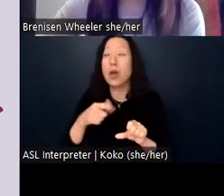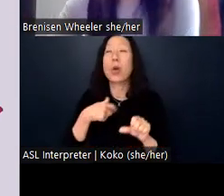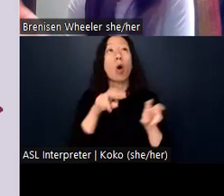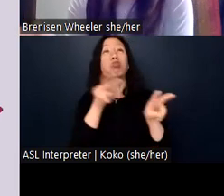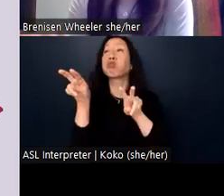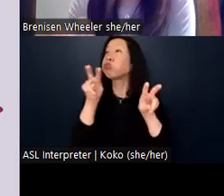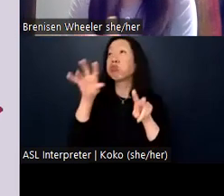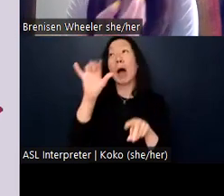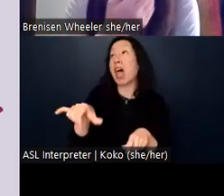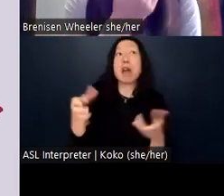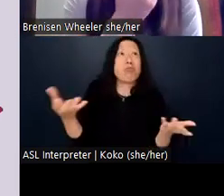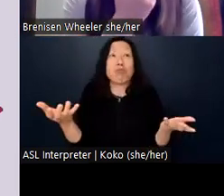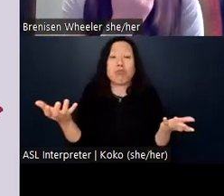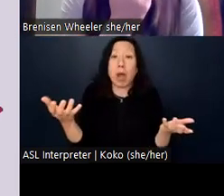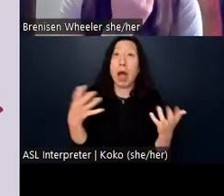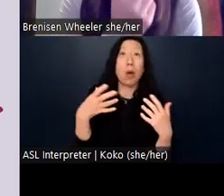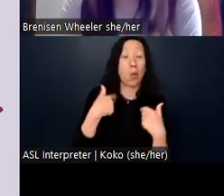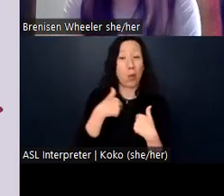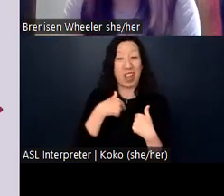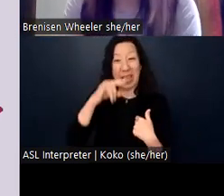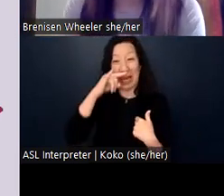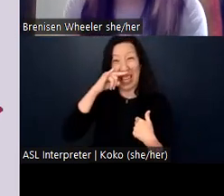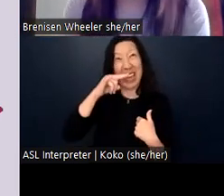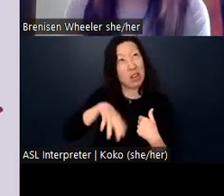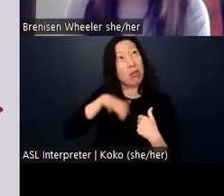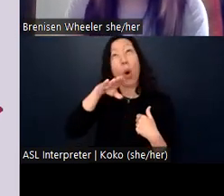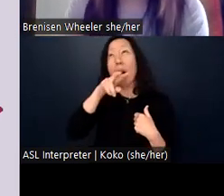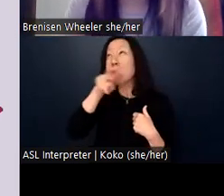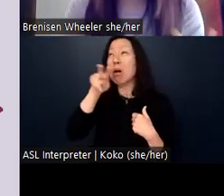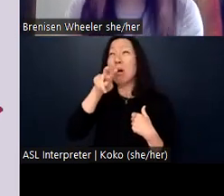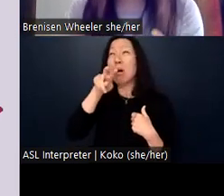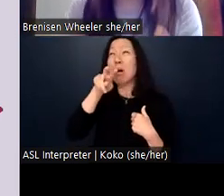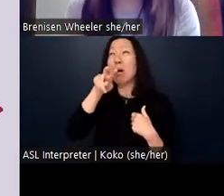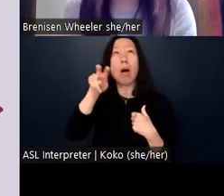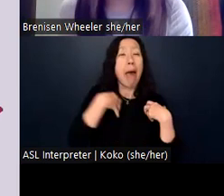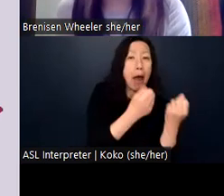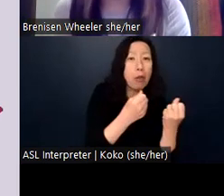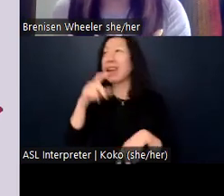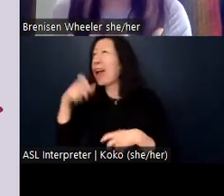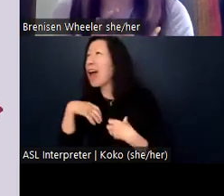12:14:45 Some some kids do but oftentimes we don't and these actions just become what